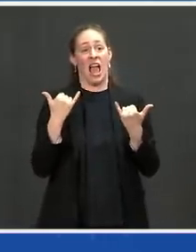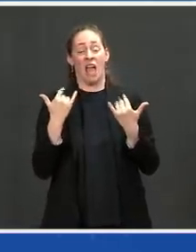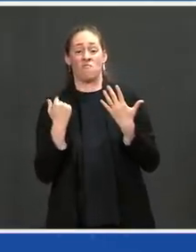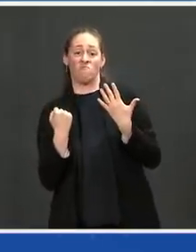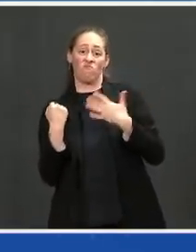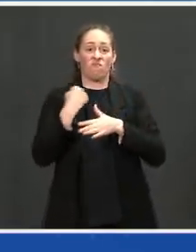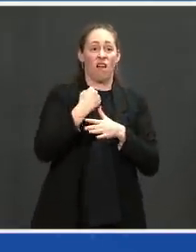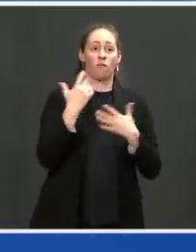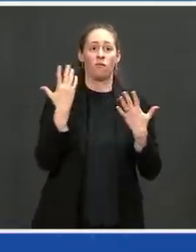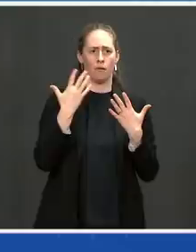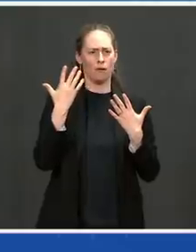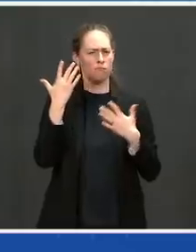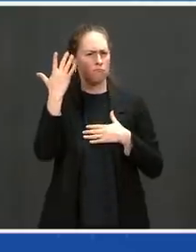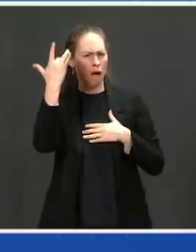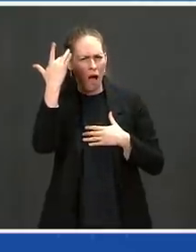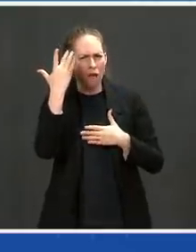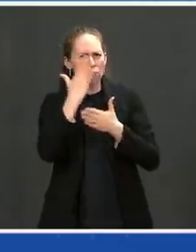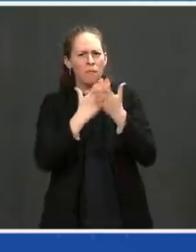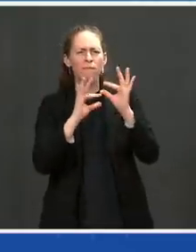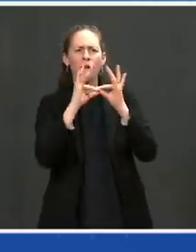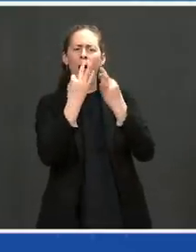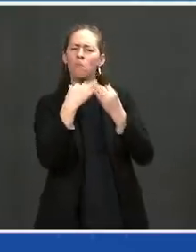Because Mexico is refusing to take them back.